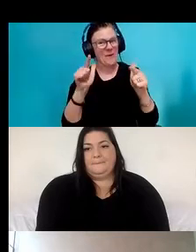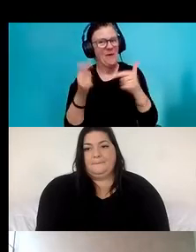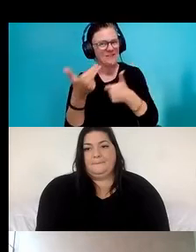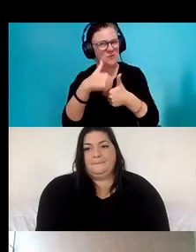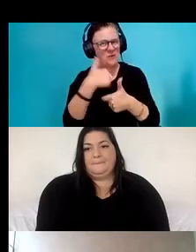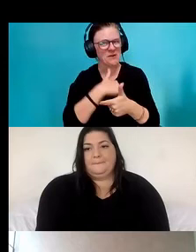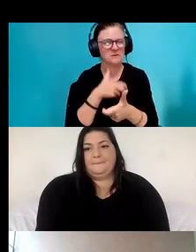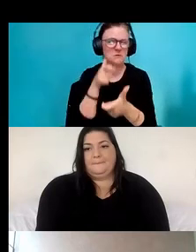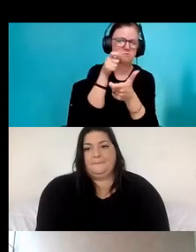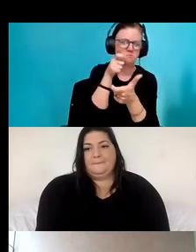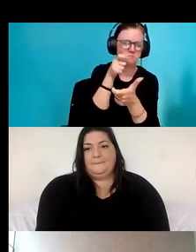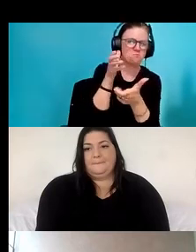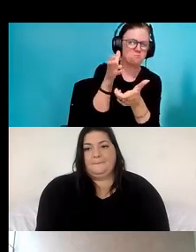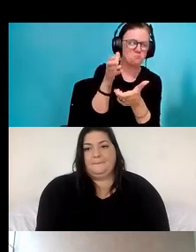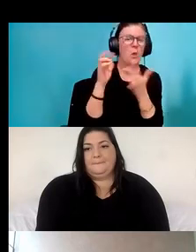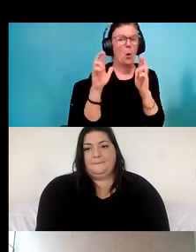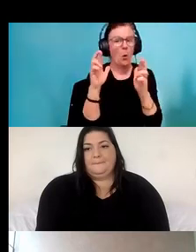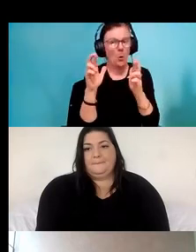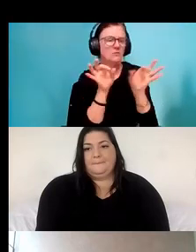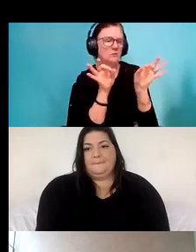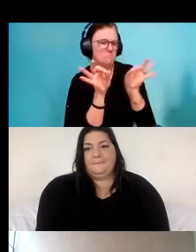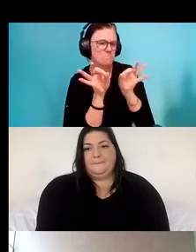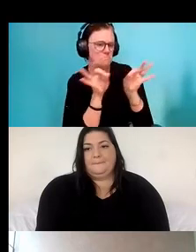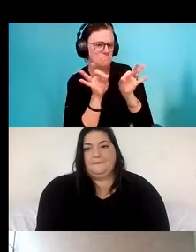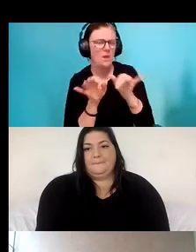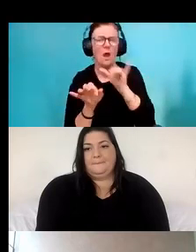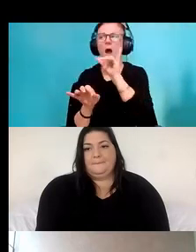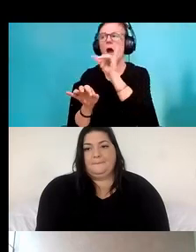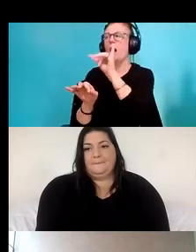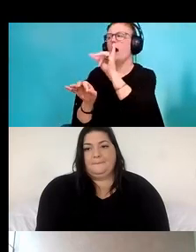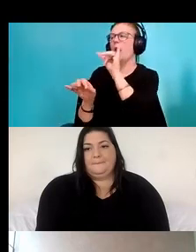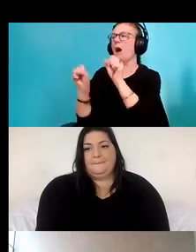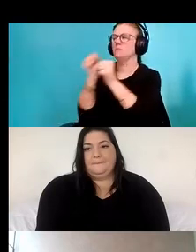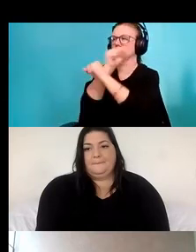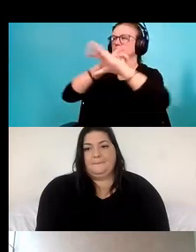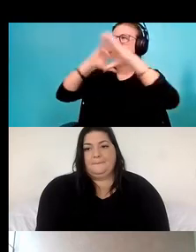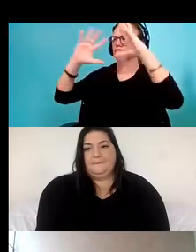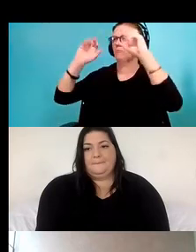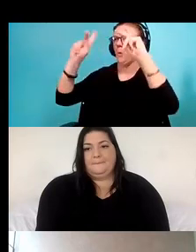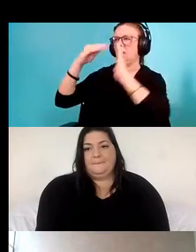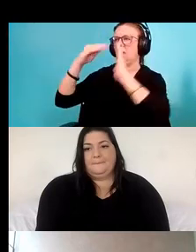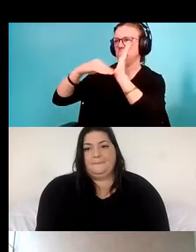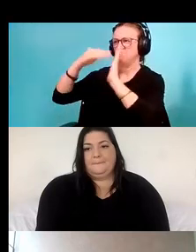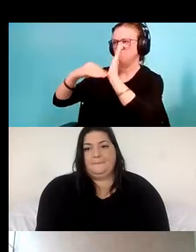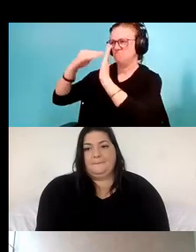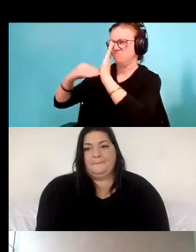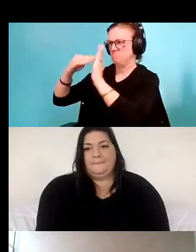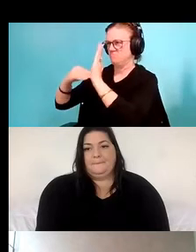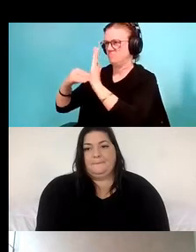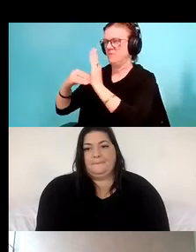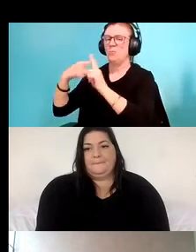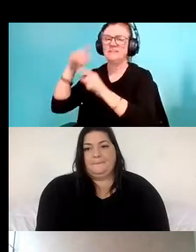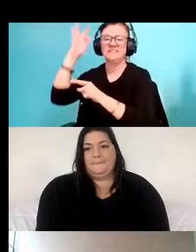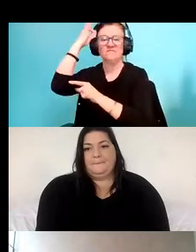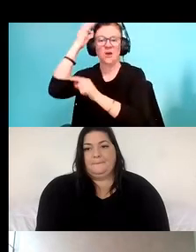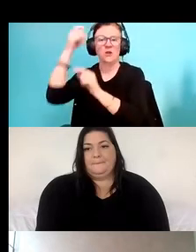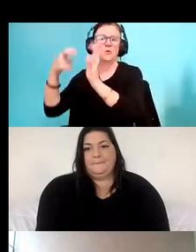and hopefully, we can help you to fill out your progress reporting form and meet that federal requirement for your grant.